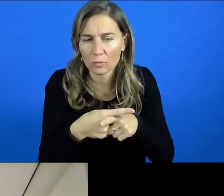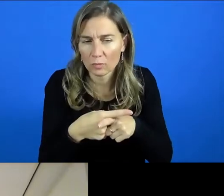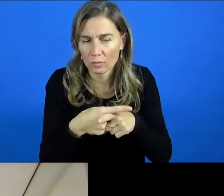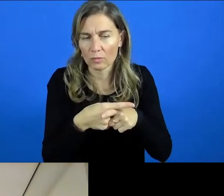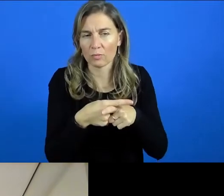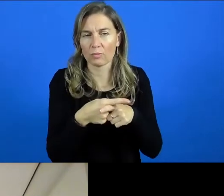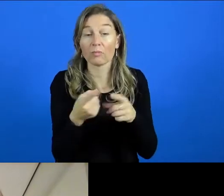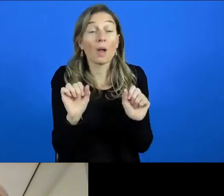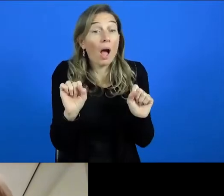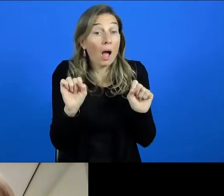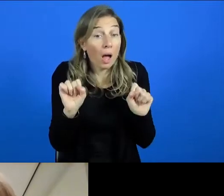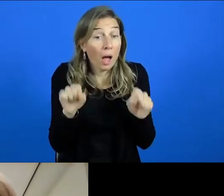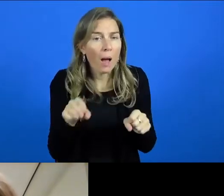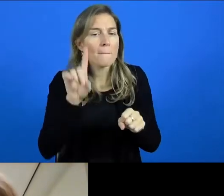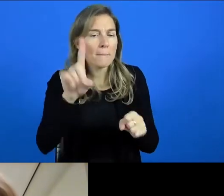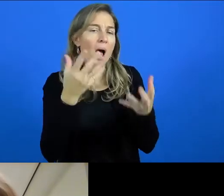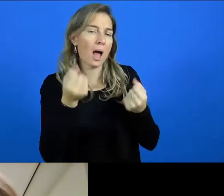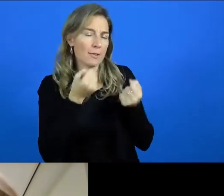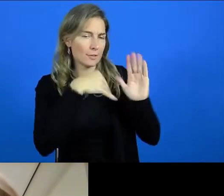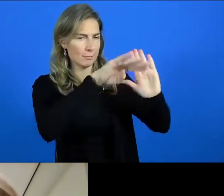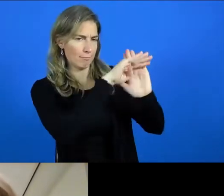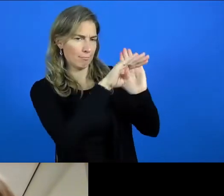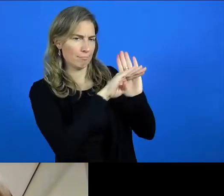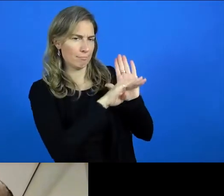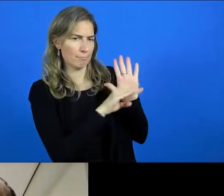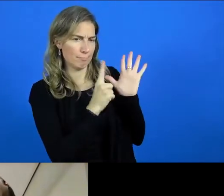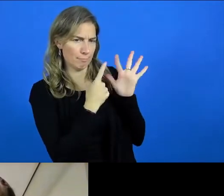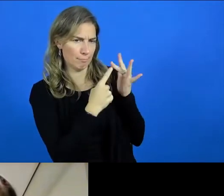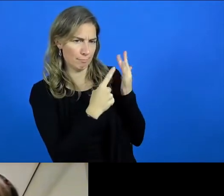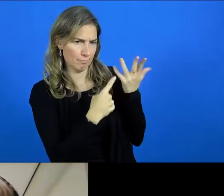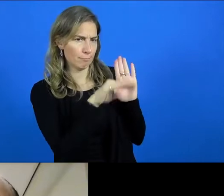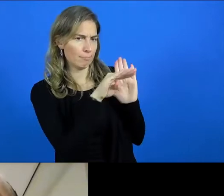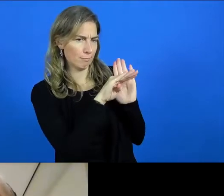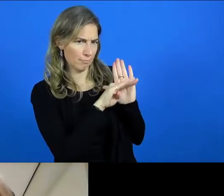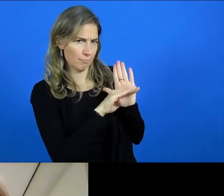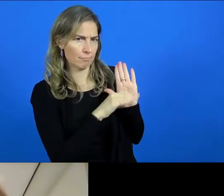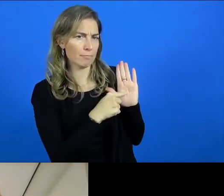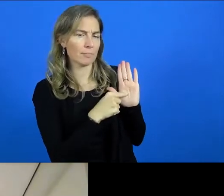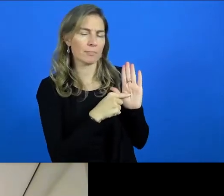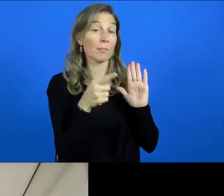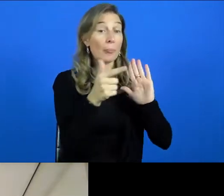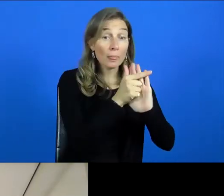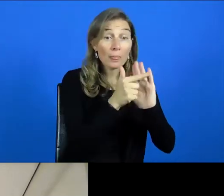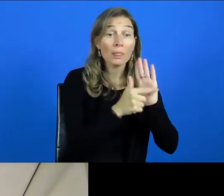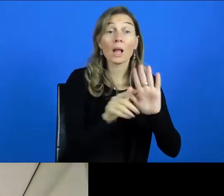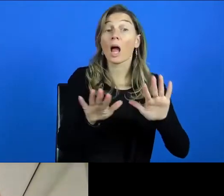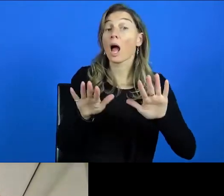but there are conditions specified in law, how to do this, sometimes you can't do it.